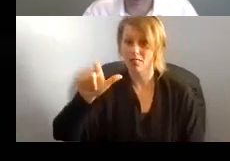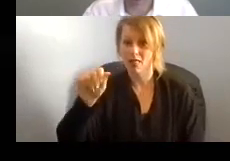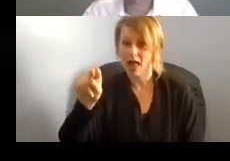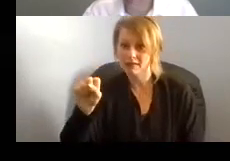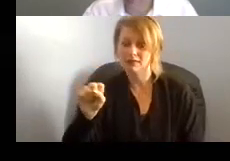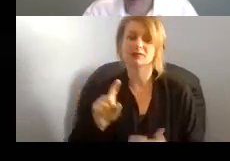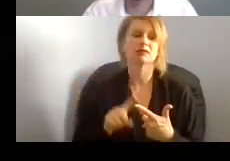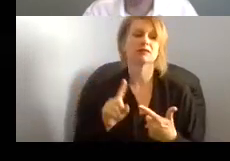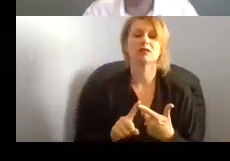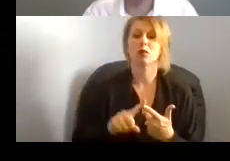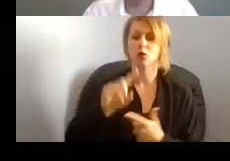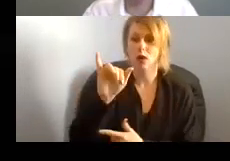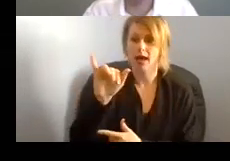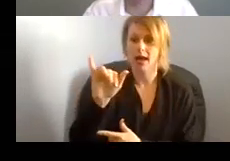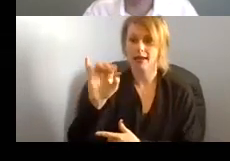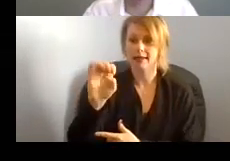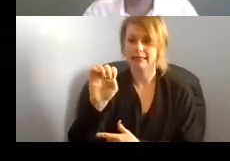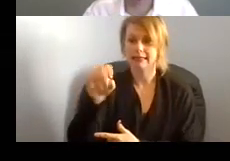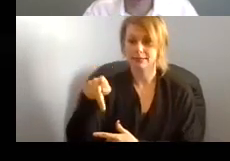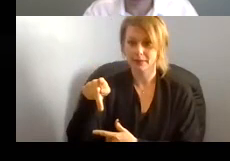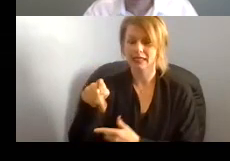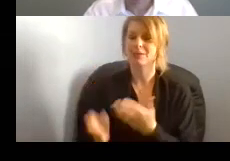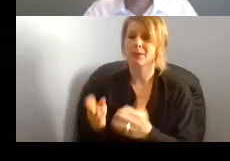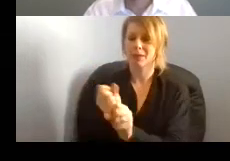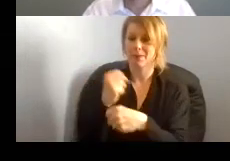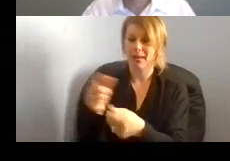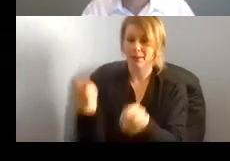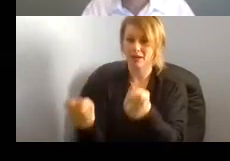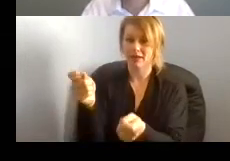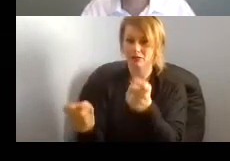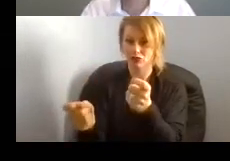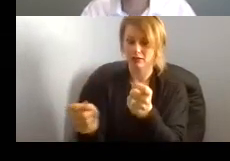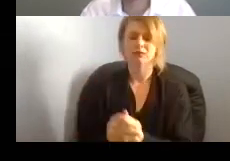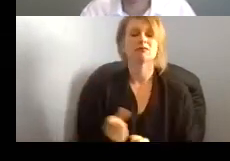modifications in the student’s IEP. It’s important for teachers to find